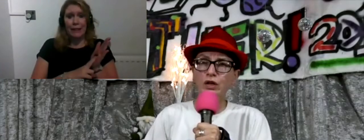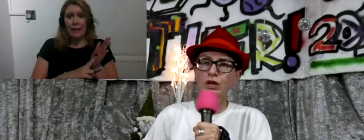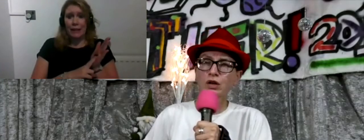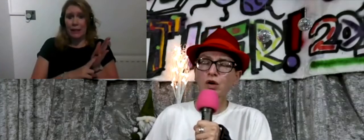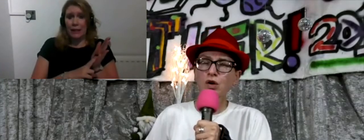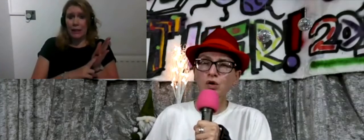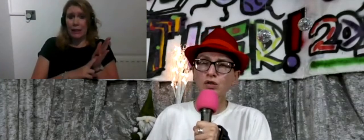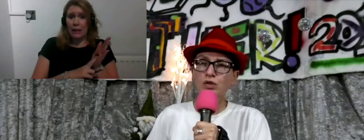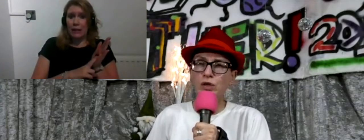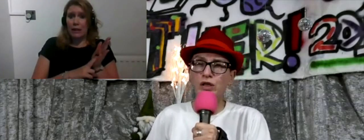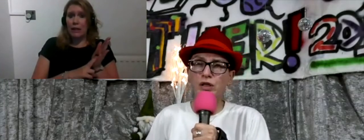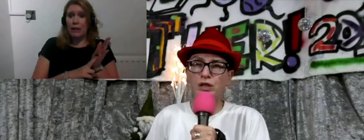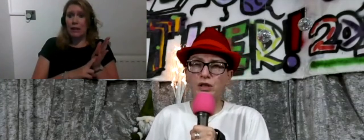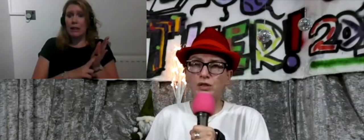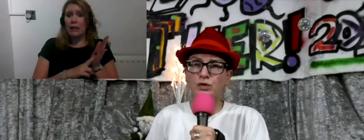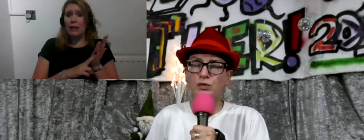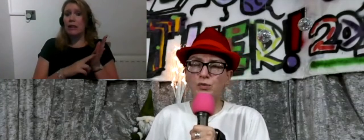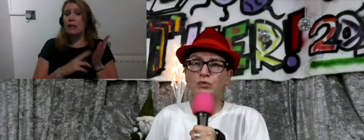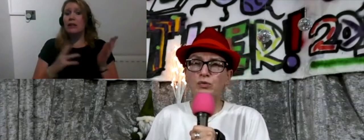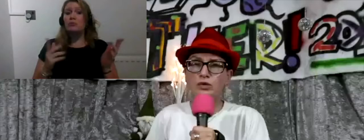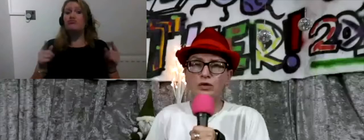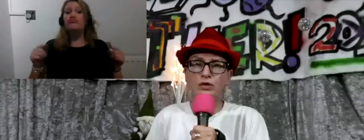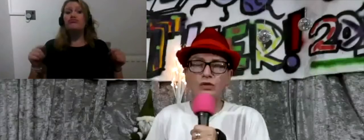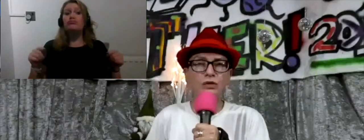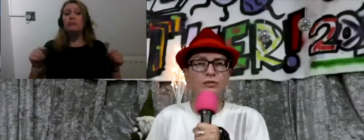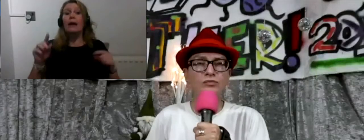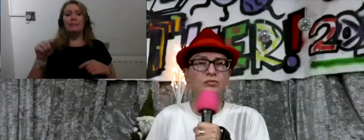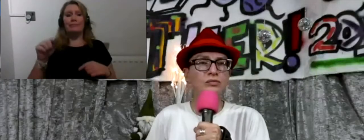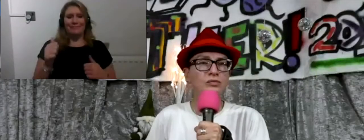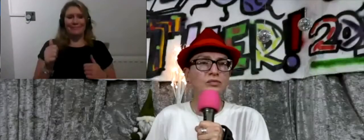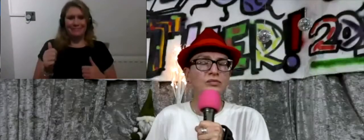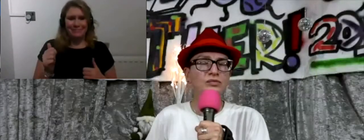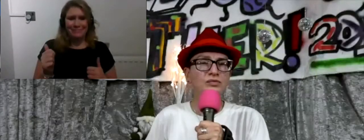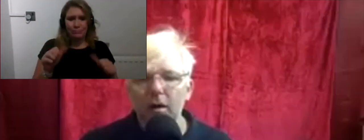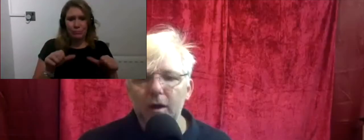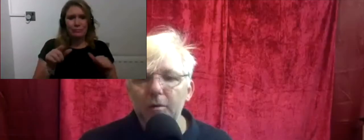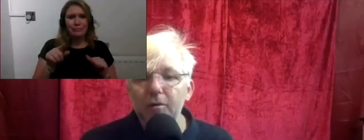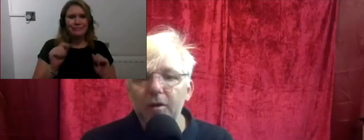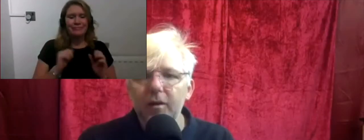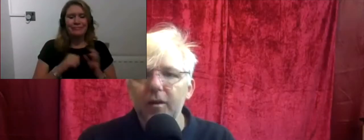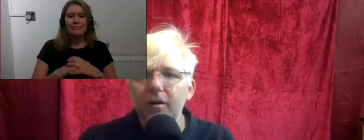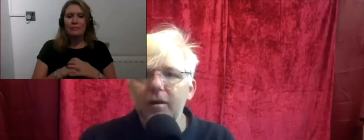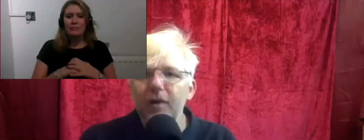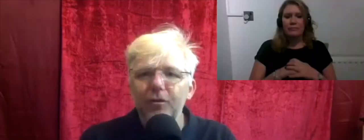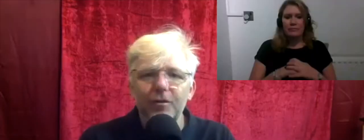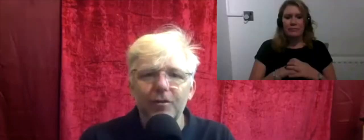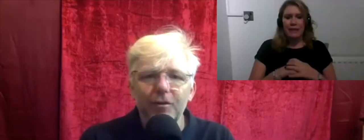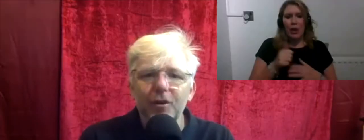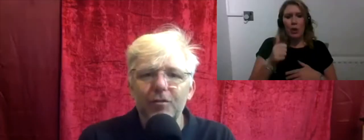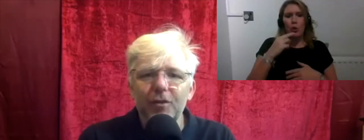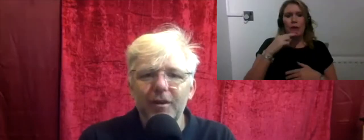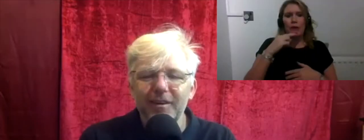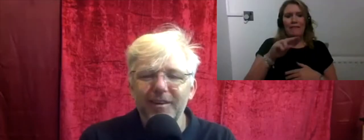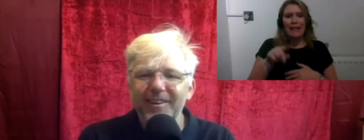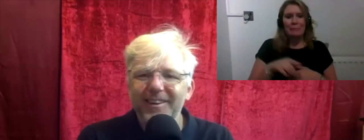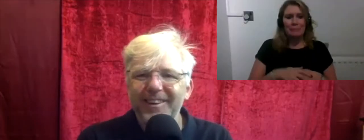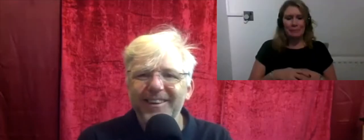here at the moment? I am indeed here, yes, good evening.